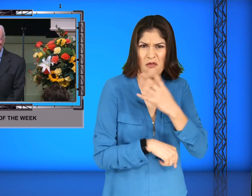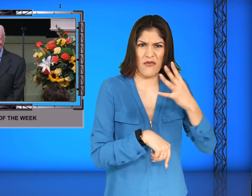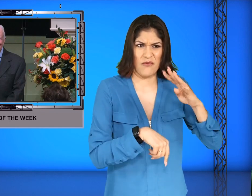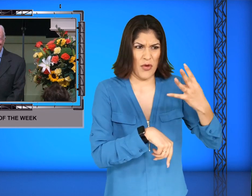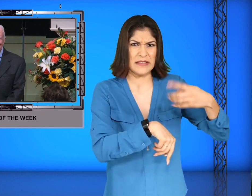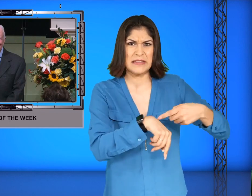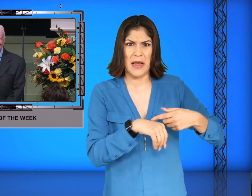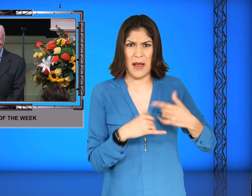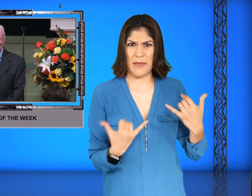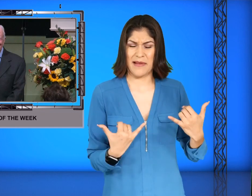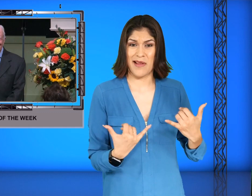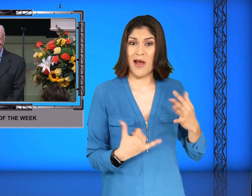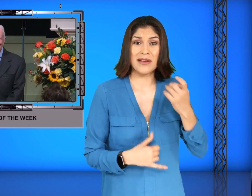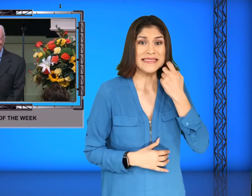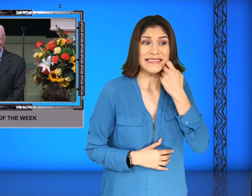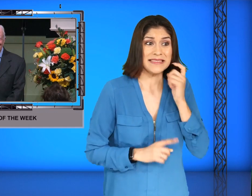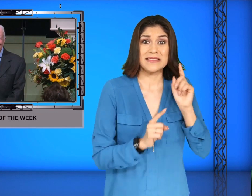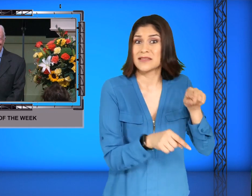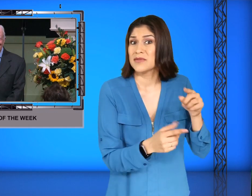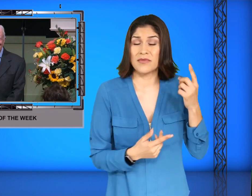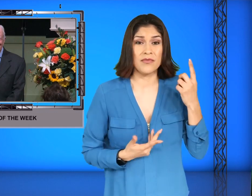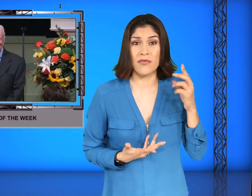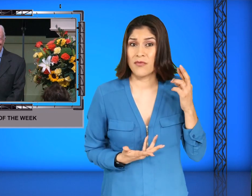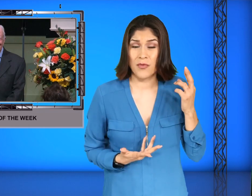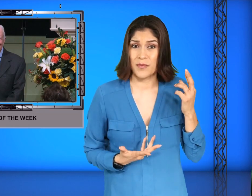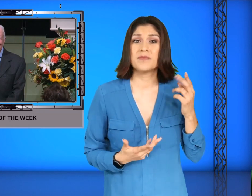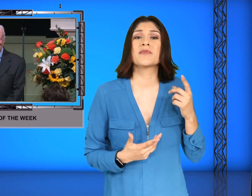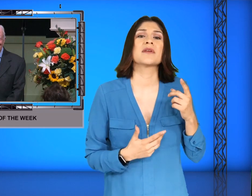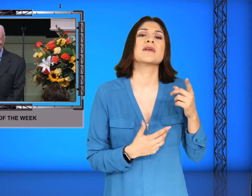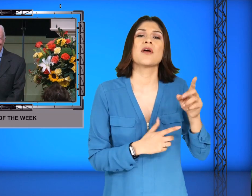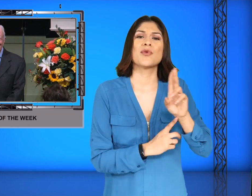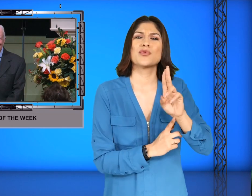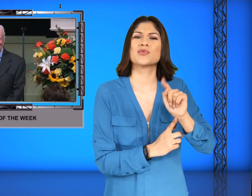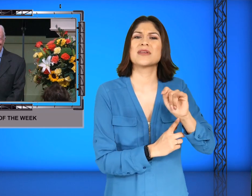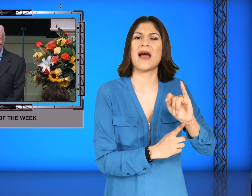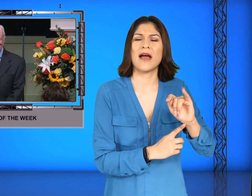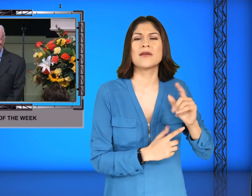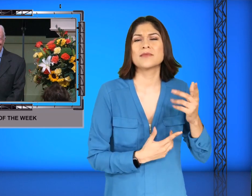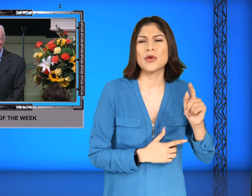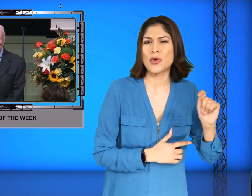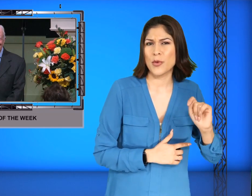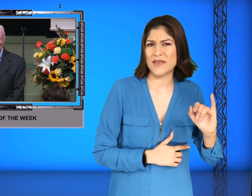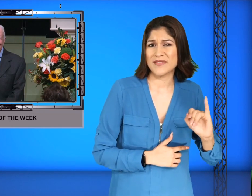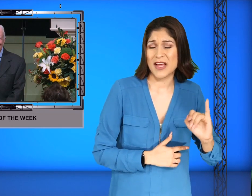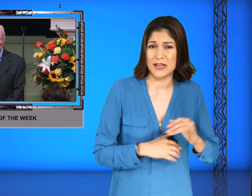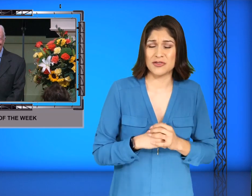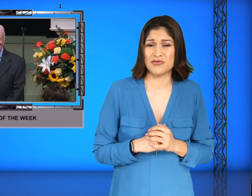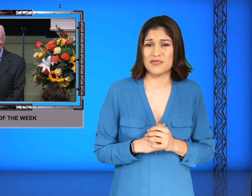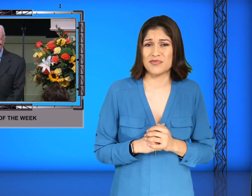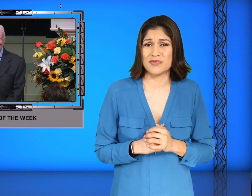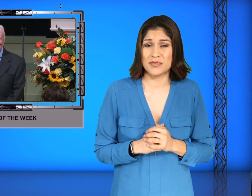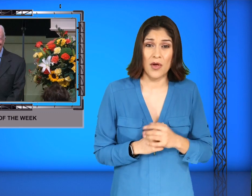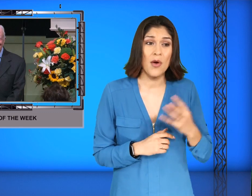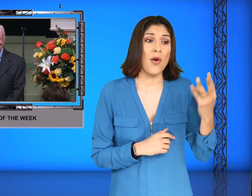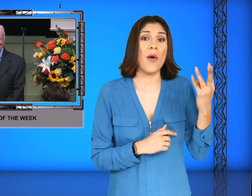fourth time in three months. His latest hospital visit was due to a urinary tract infection.